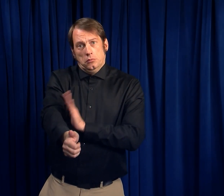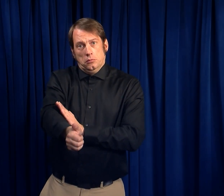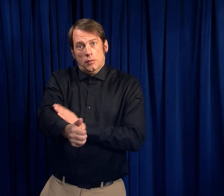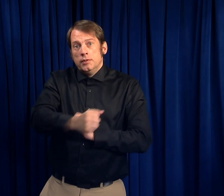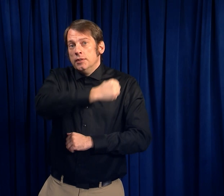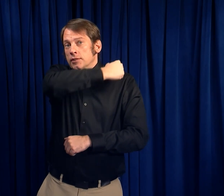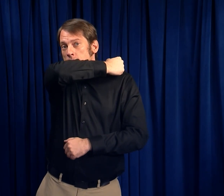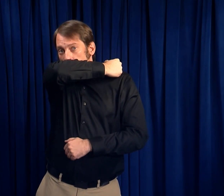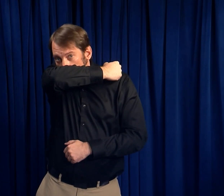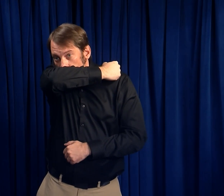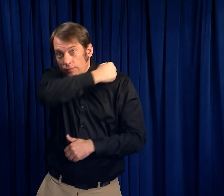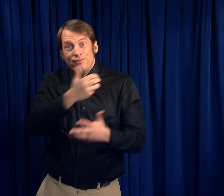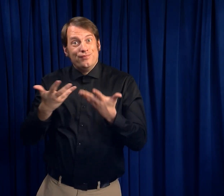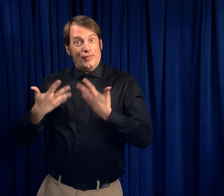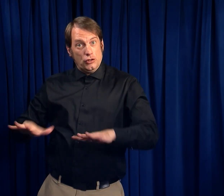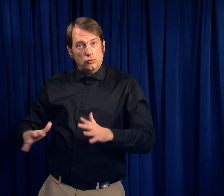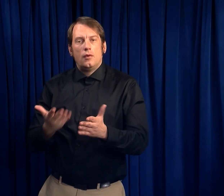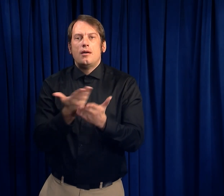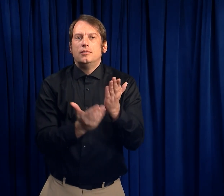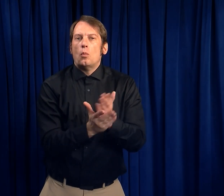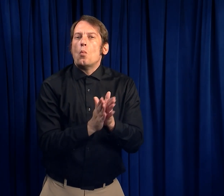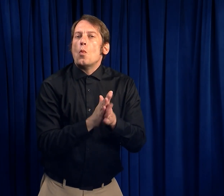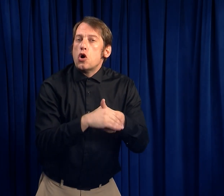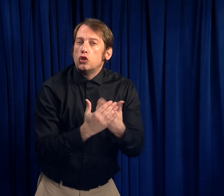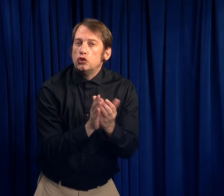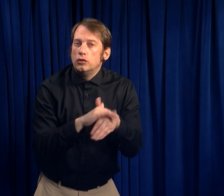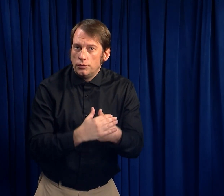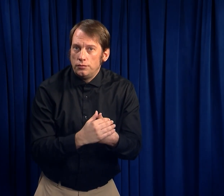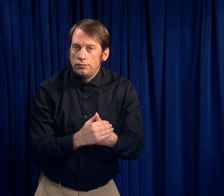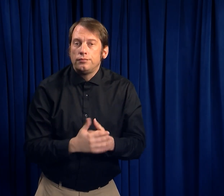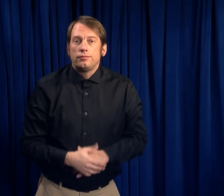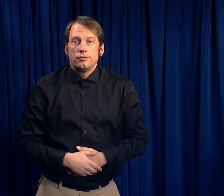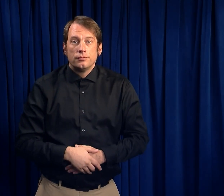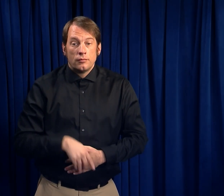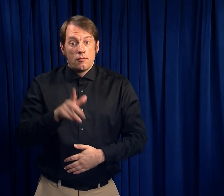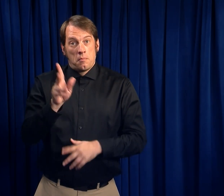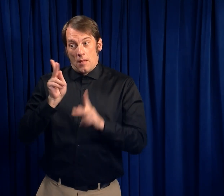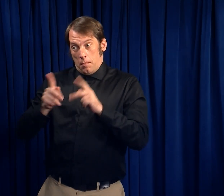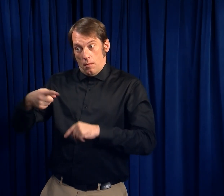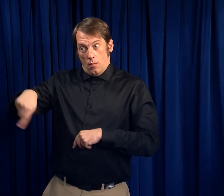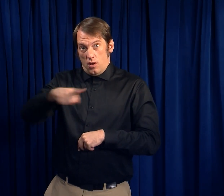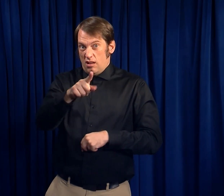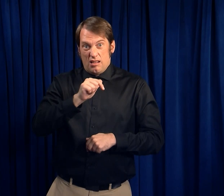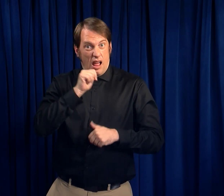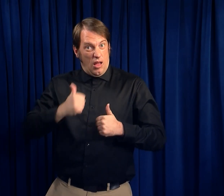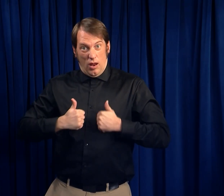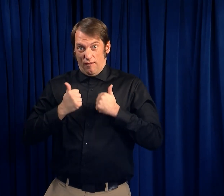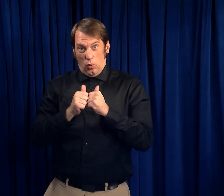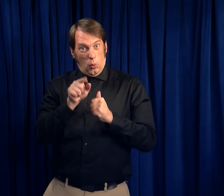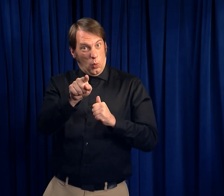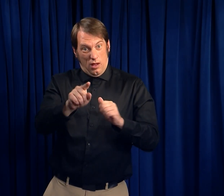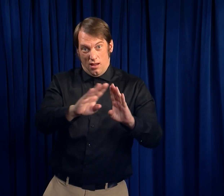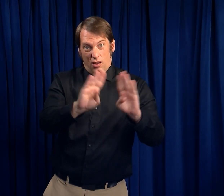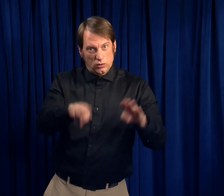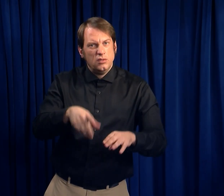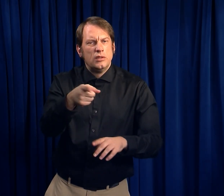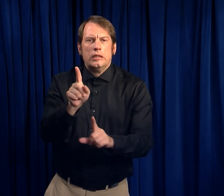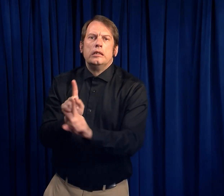or the inside of your elbow, then wash your hands. Stay at least six feet away